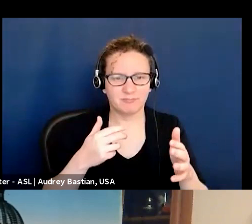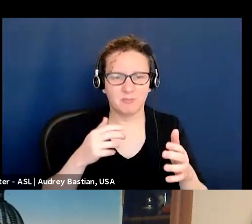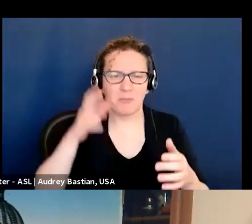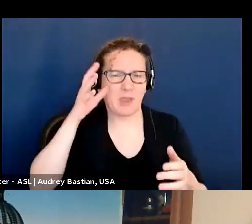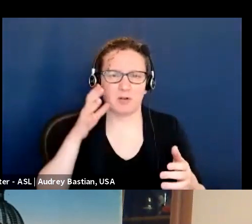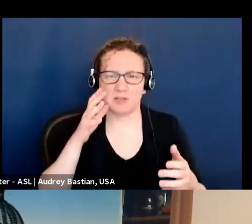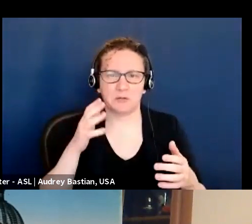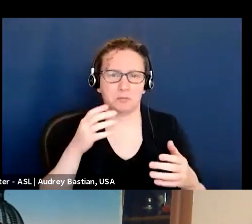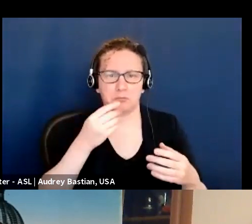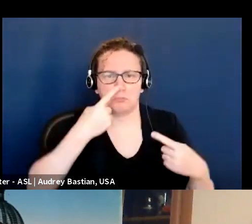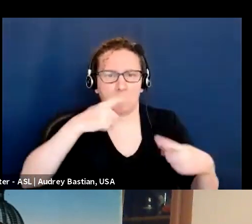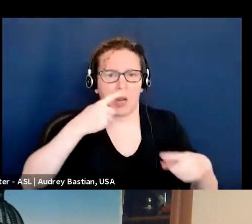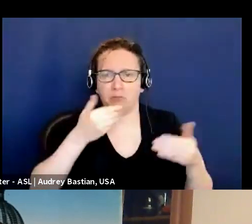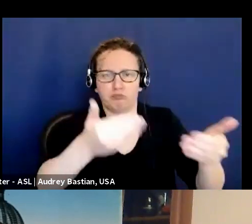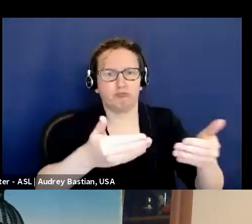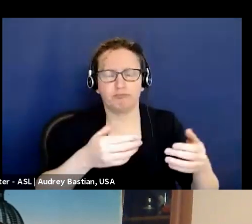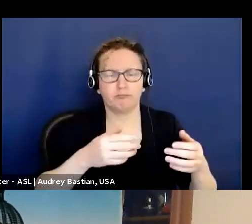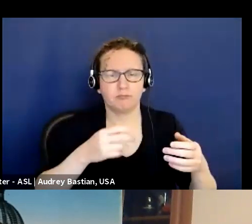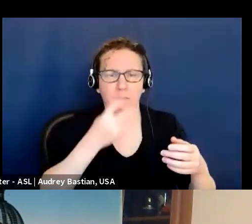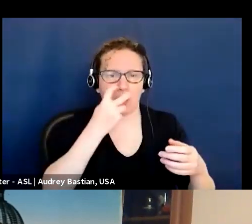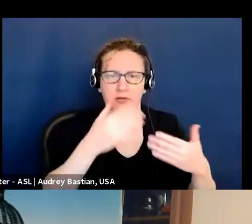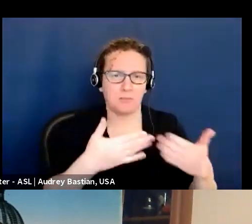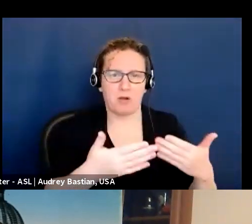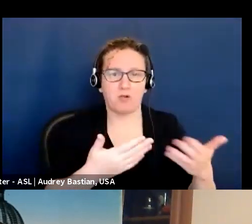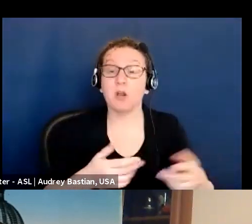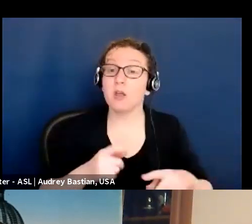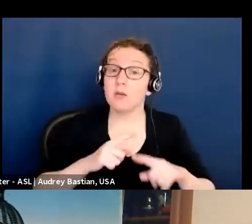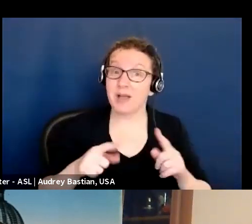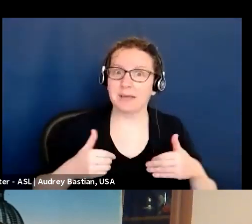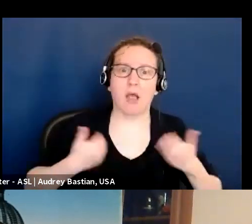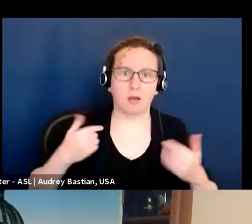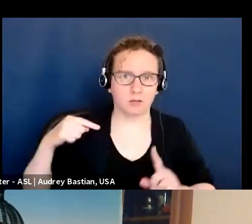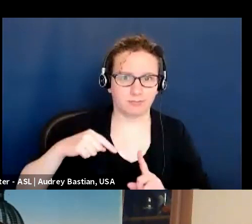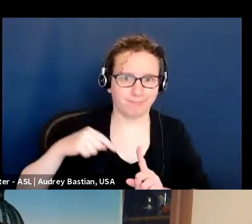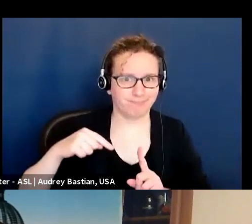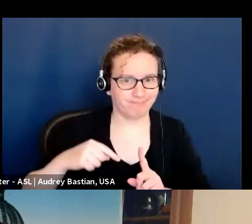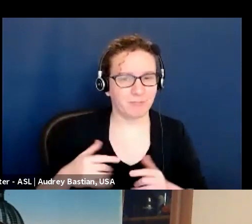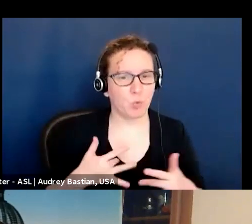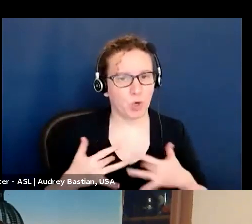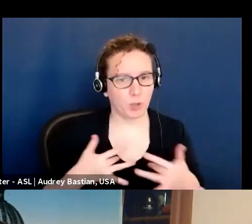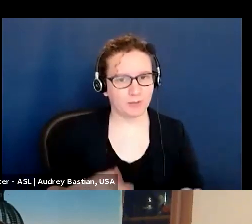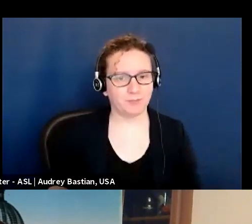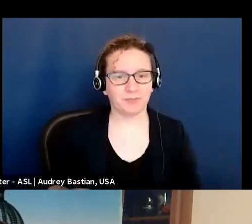But I was too young. And I was like, I just need I should do it and I not have time to you know